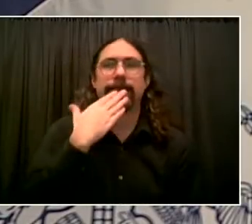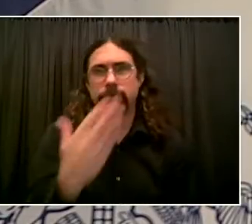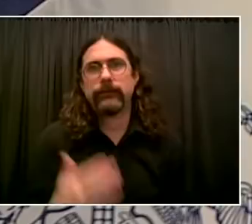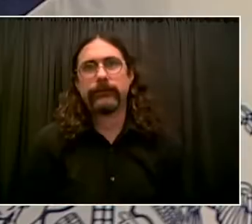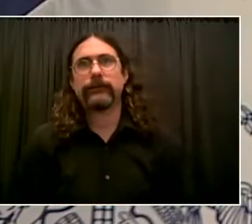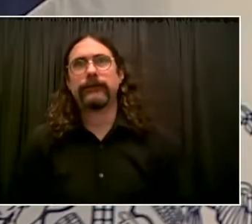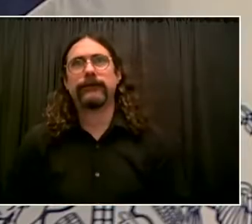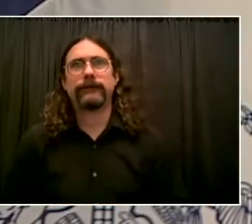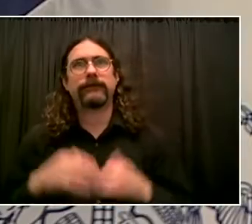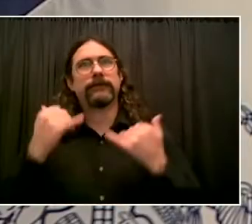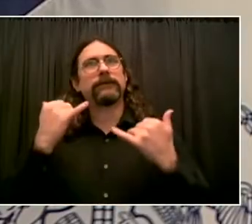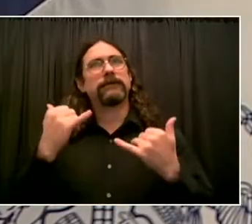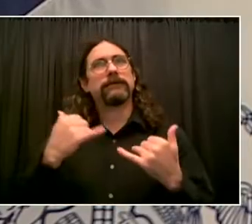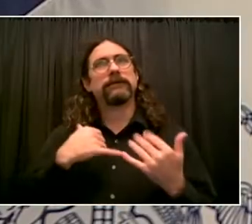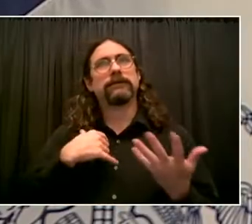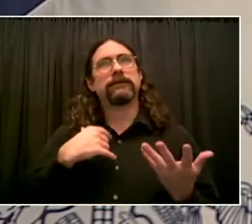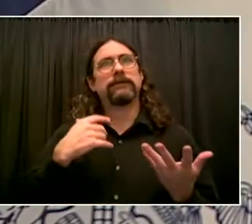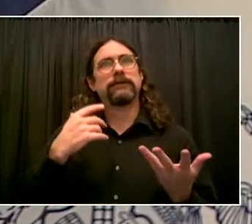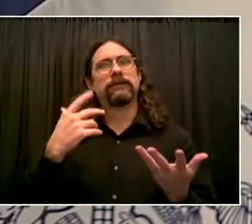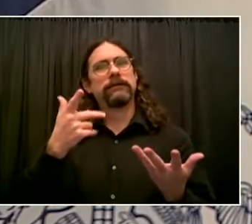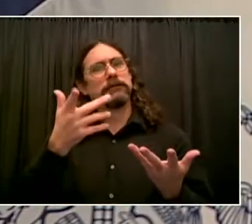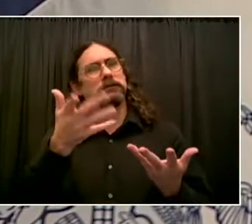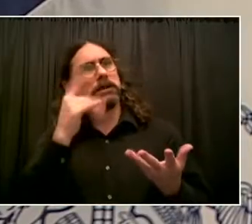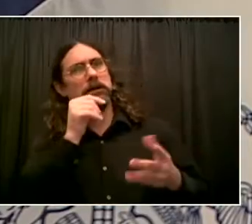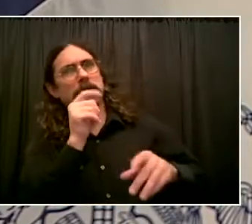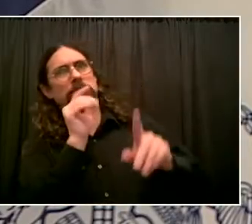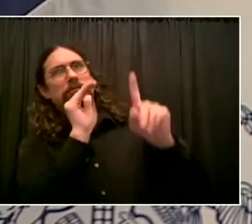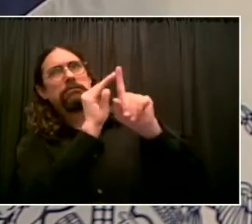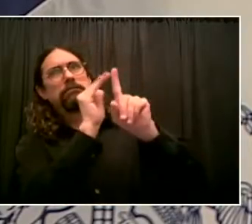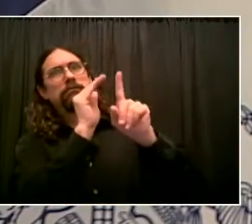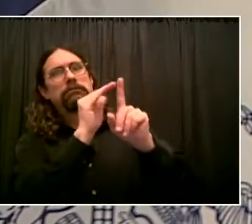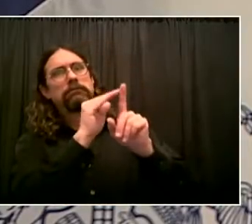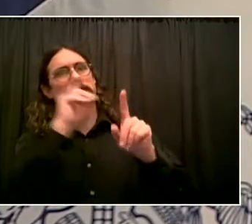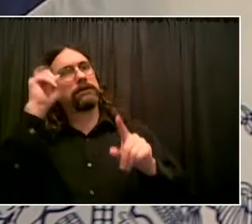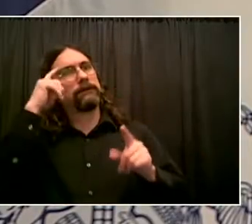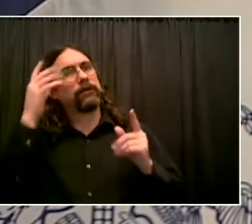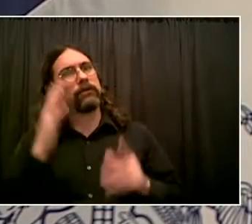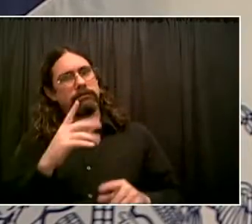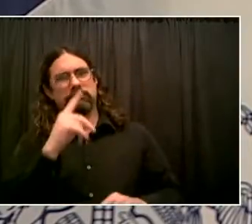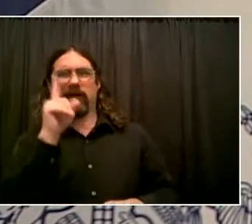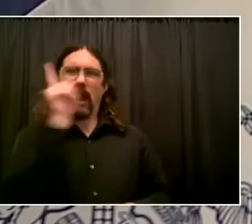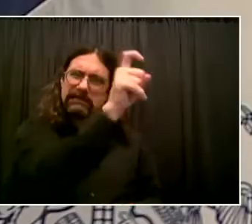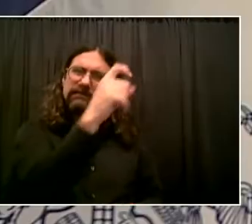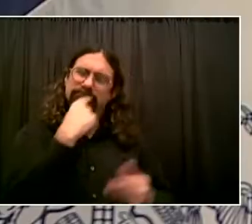SPOKEN TO HER ABOUT A VACCINE